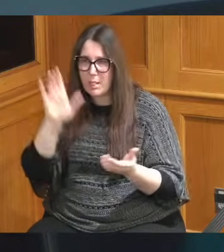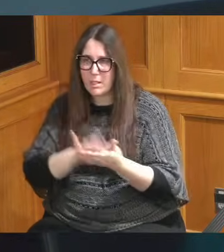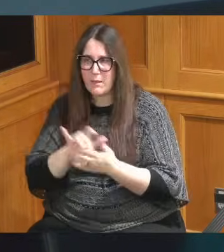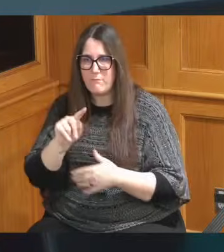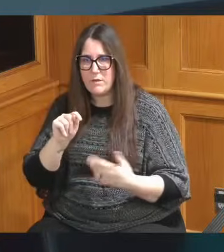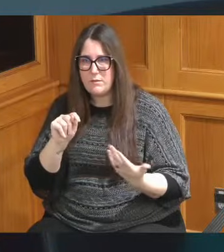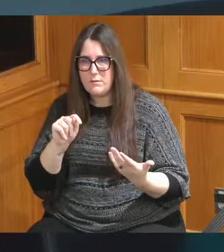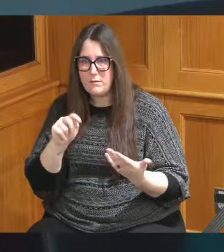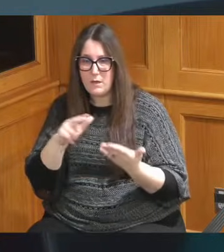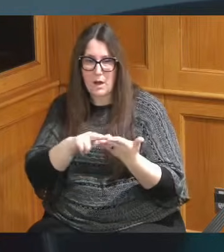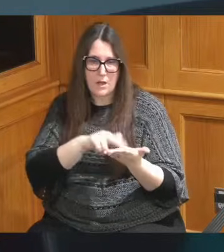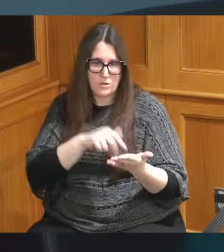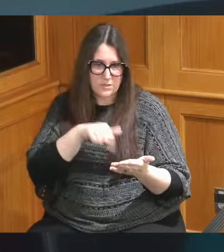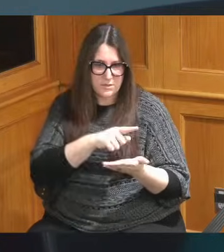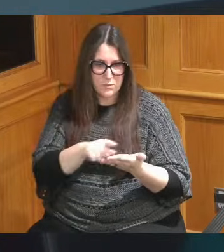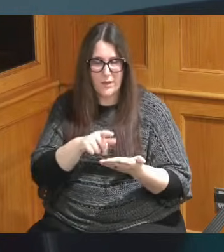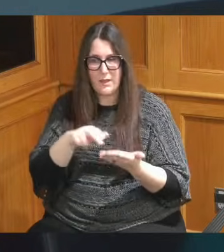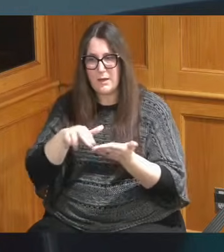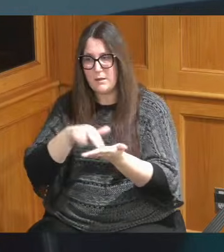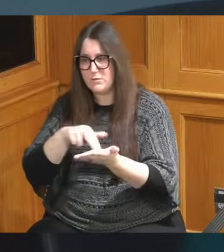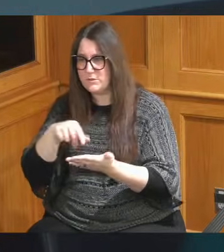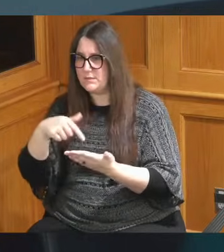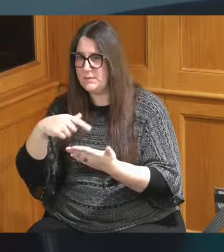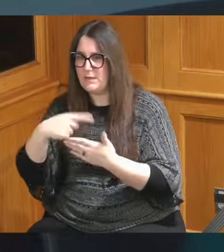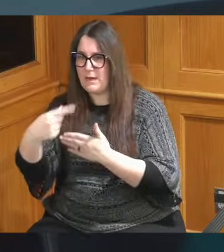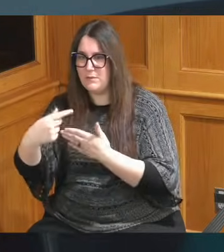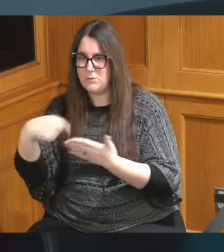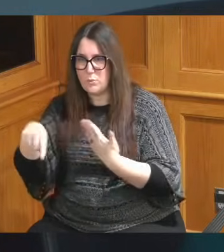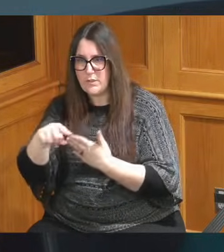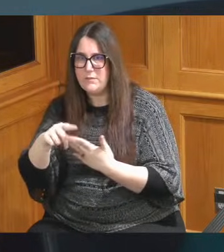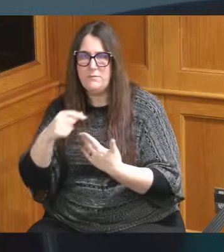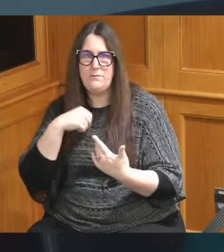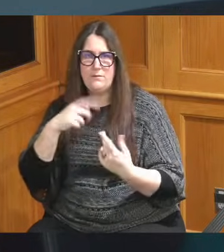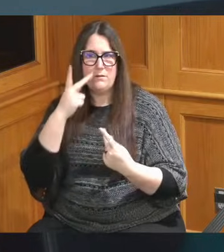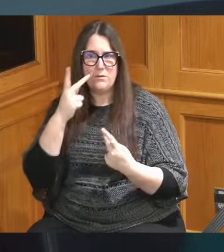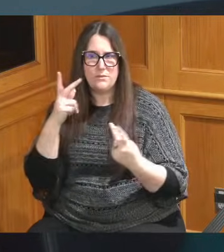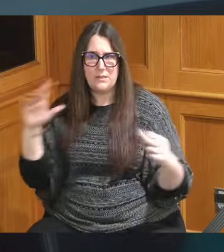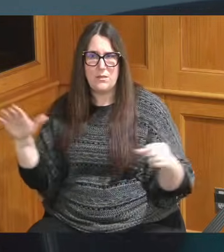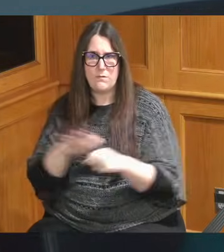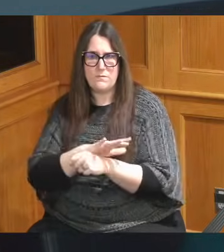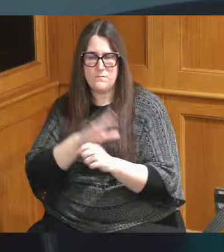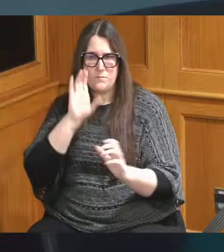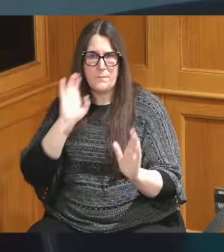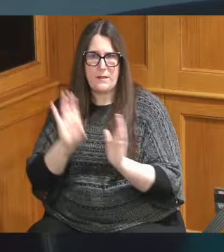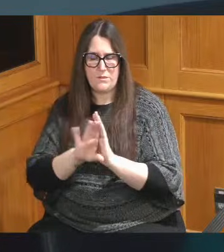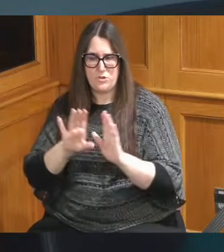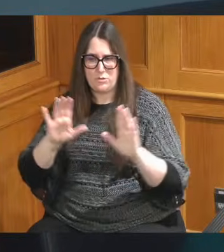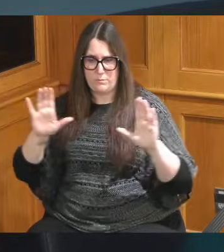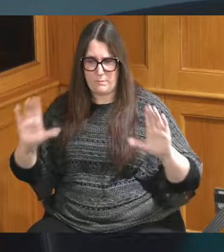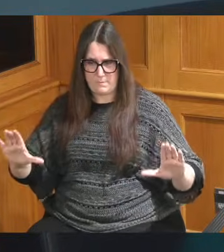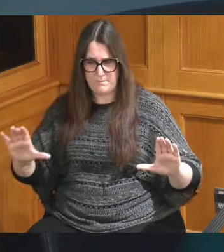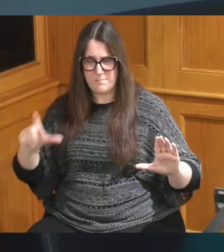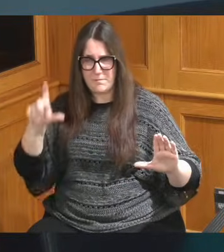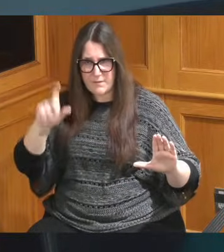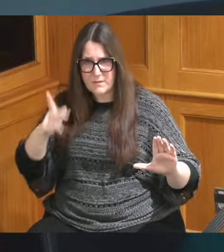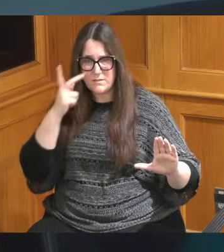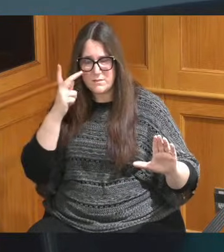week, got these contracts next week. I don't see the whole thing and I know it's complicated, but